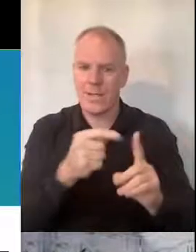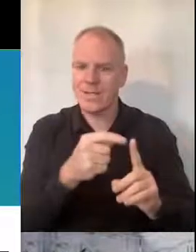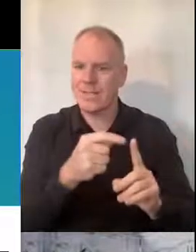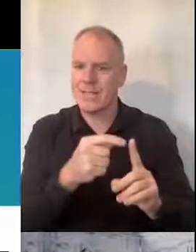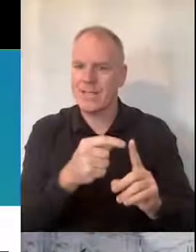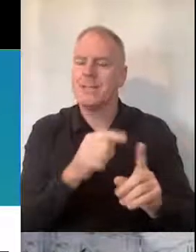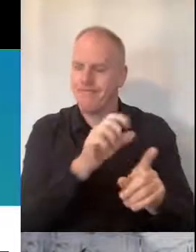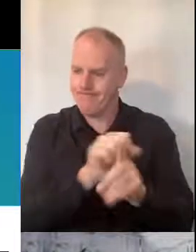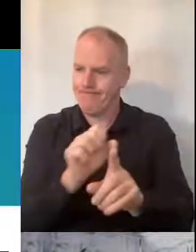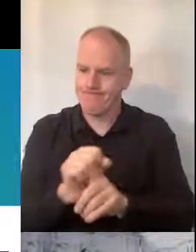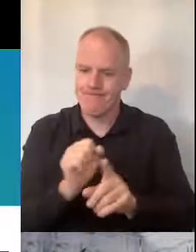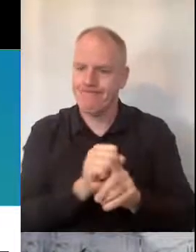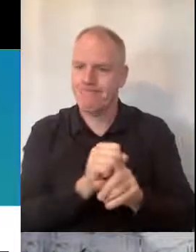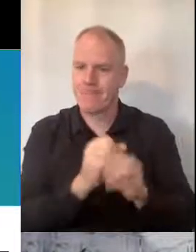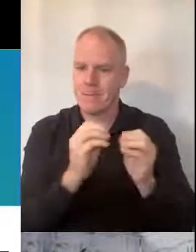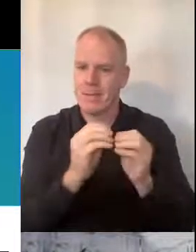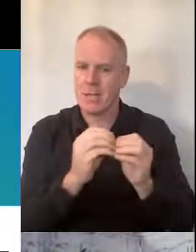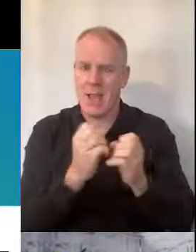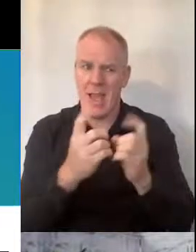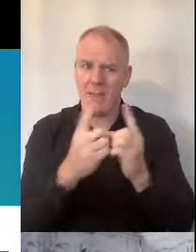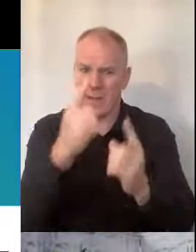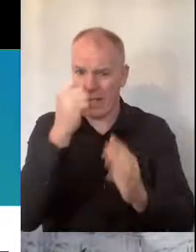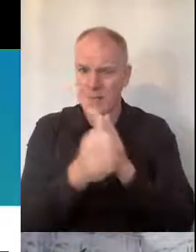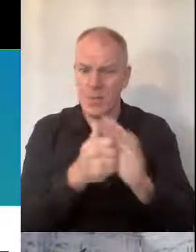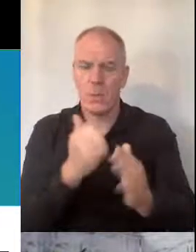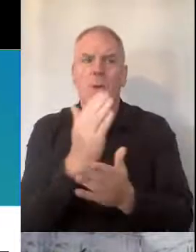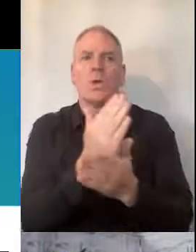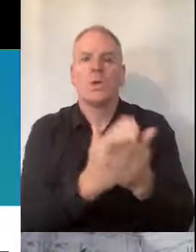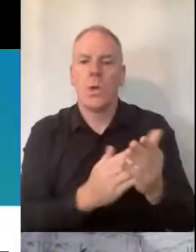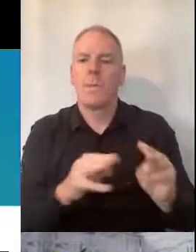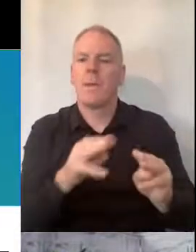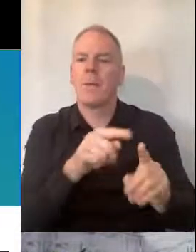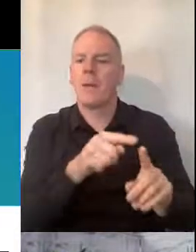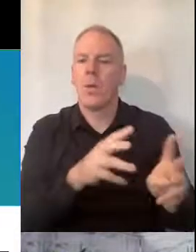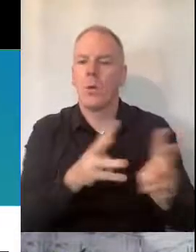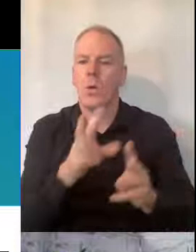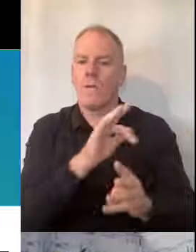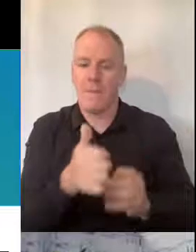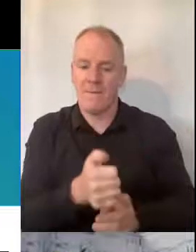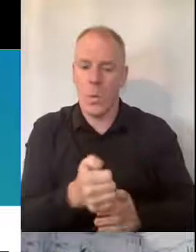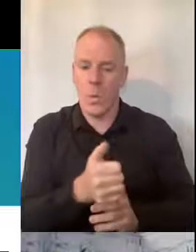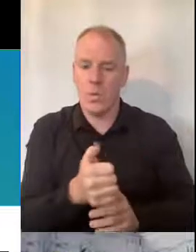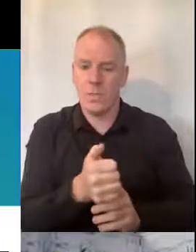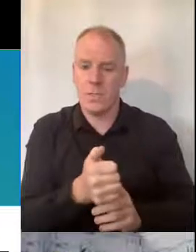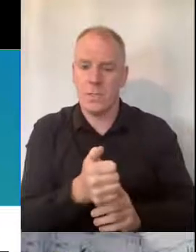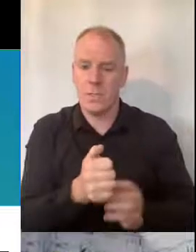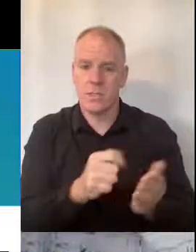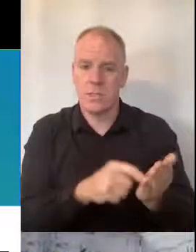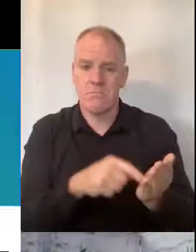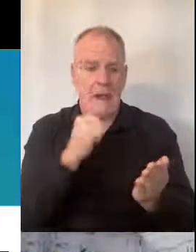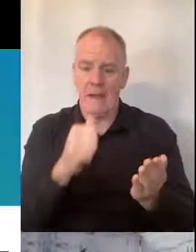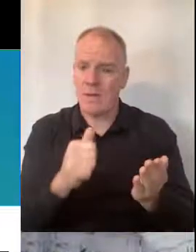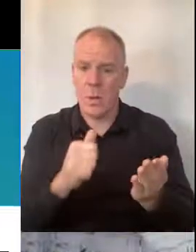have identified and everybody experienced that there was some learners working from a mobile phone didn't have any form of technology,